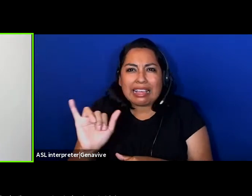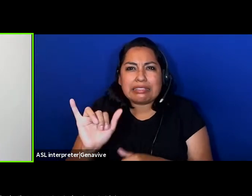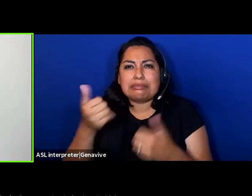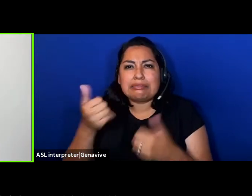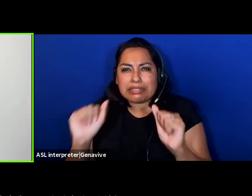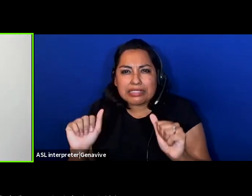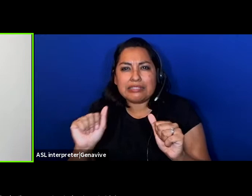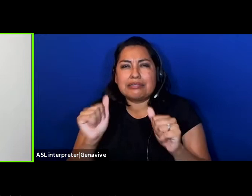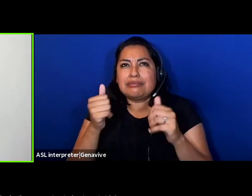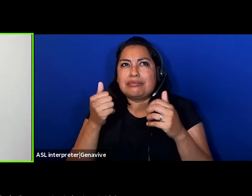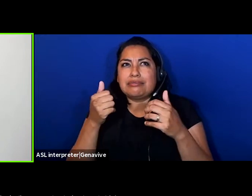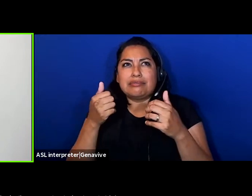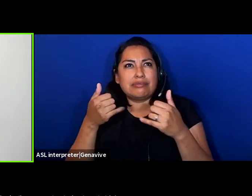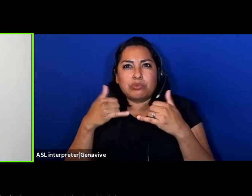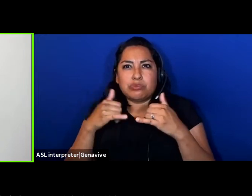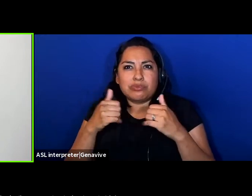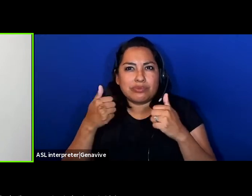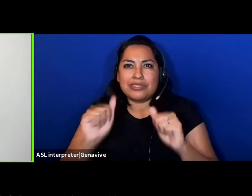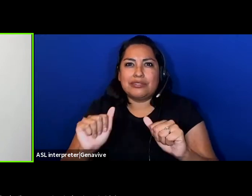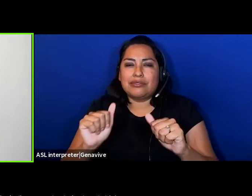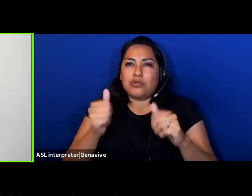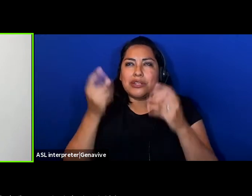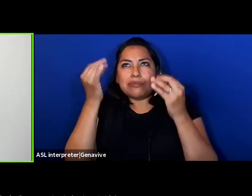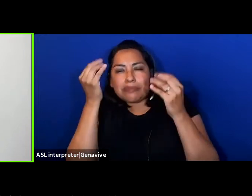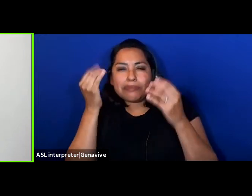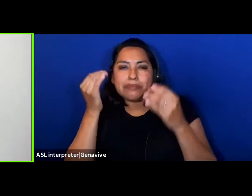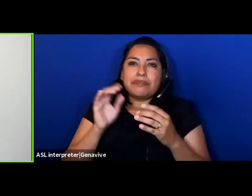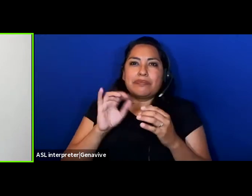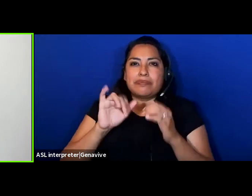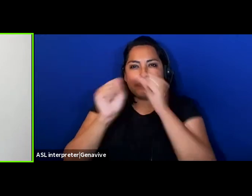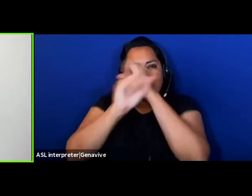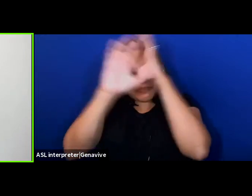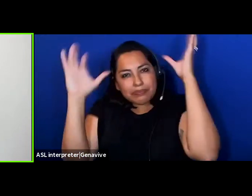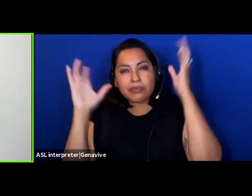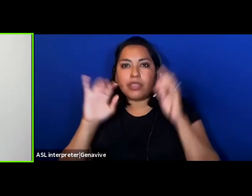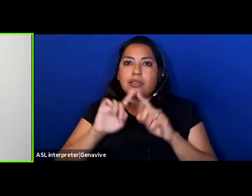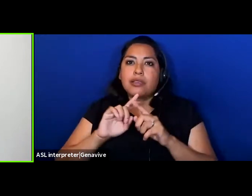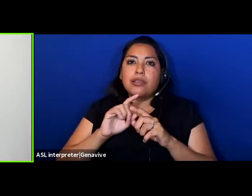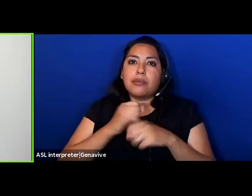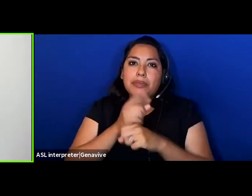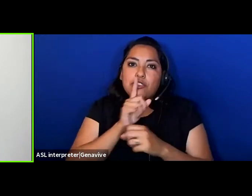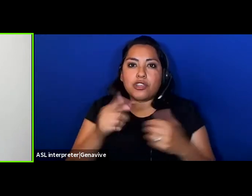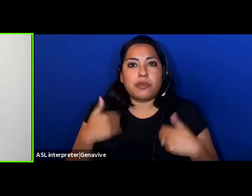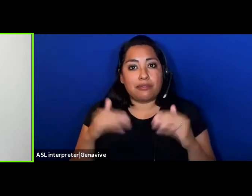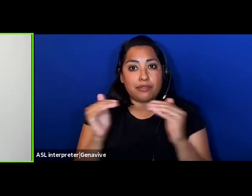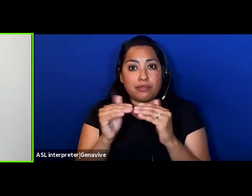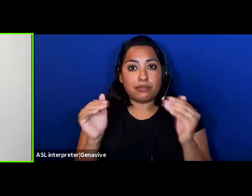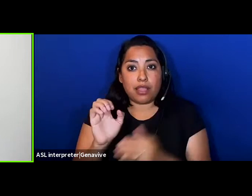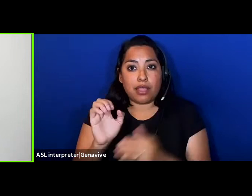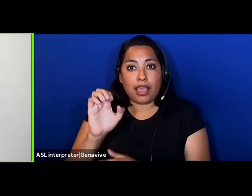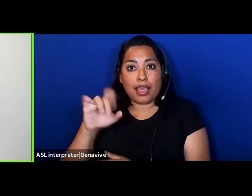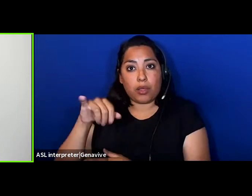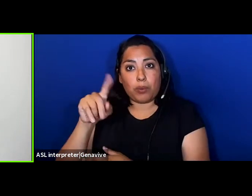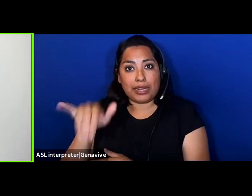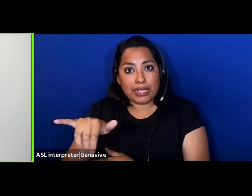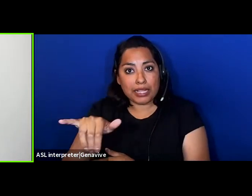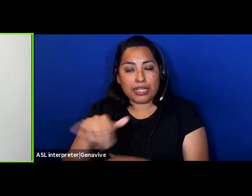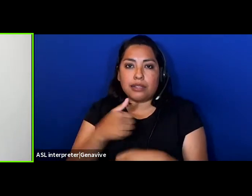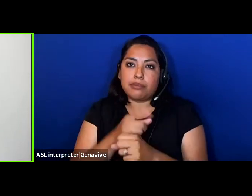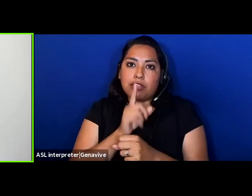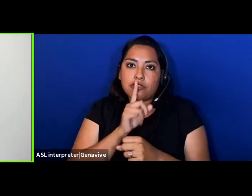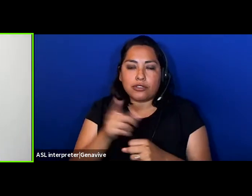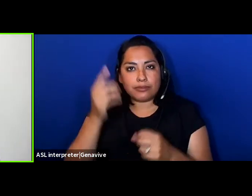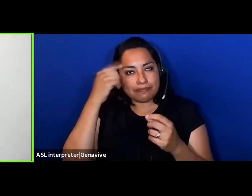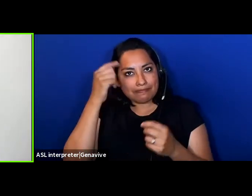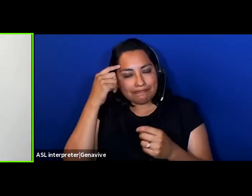but equity. Making sure you are having a framework of equity around this and the perks